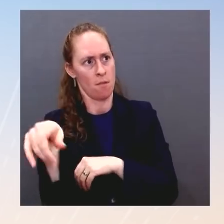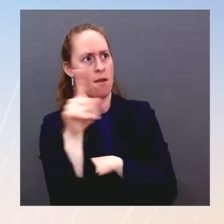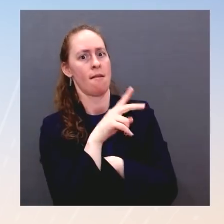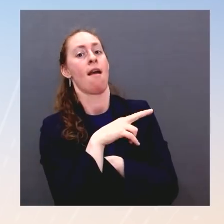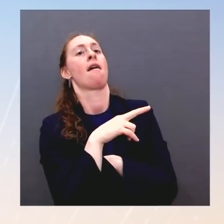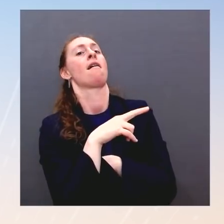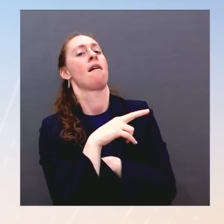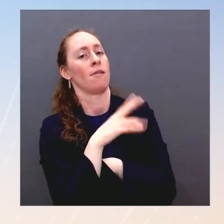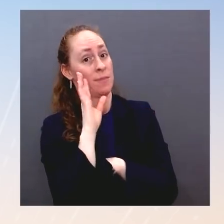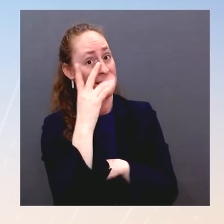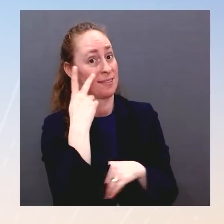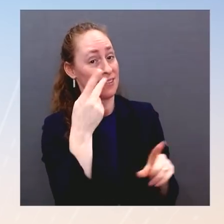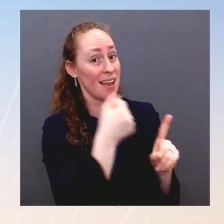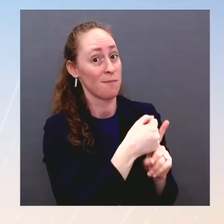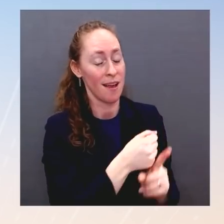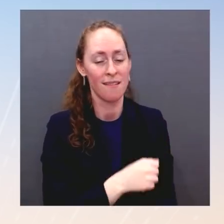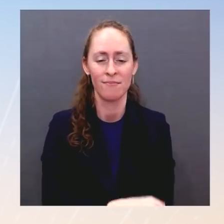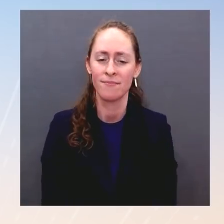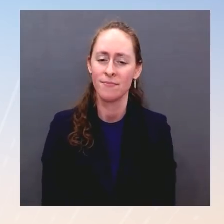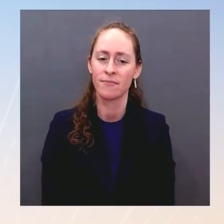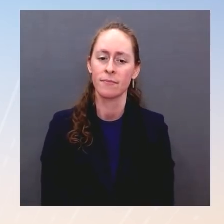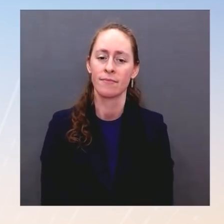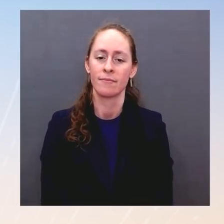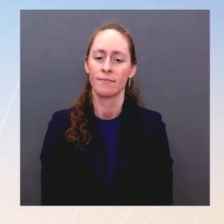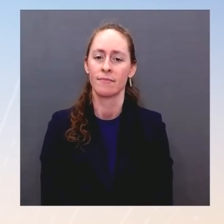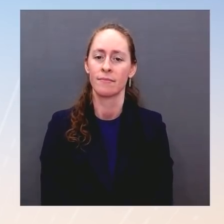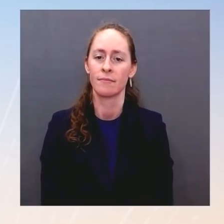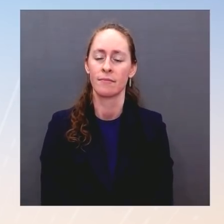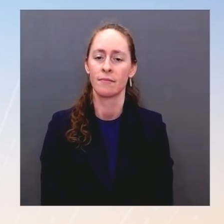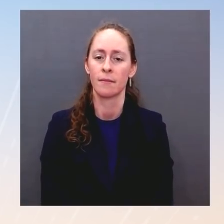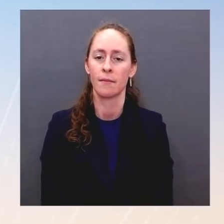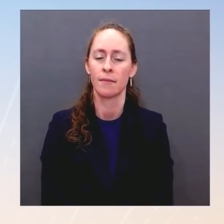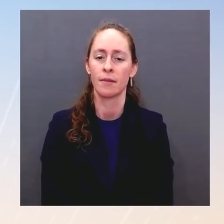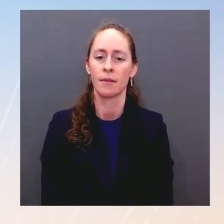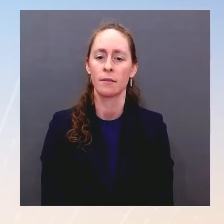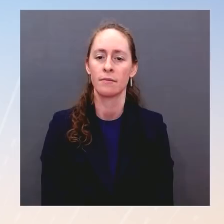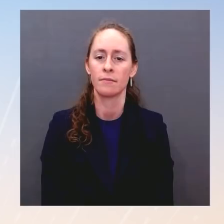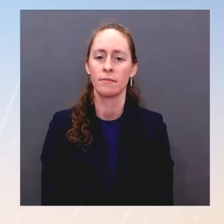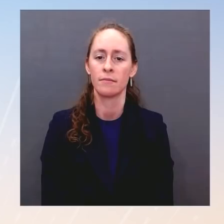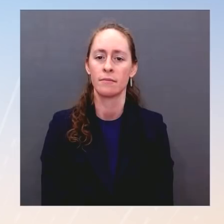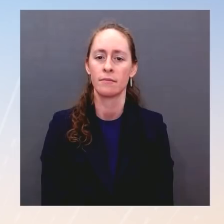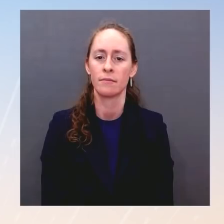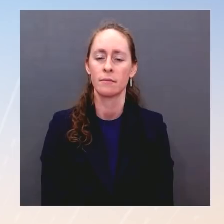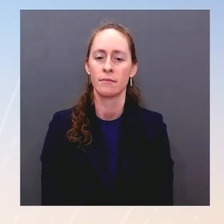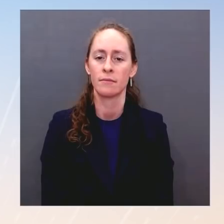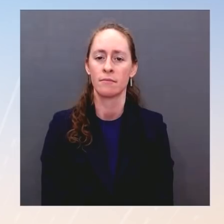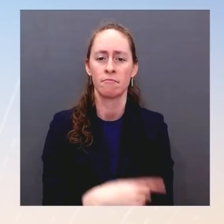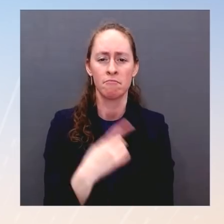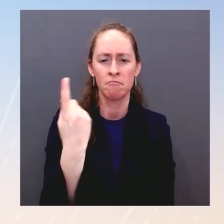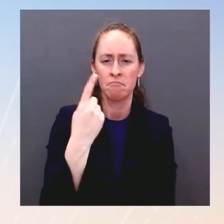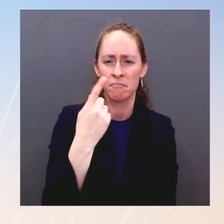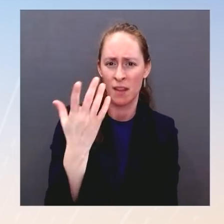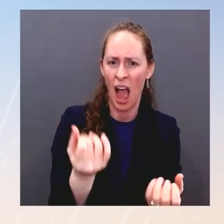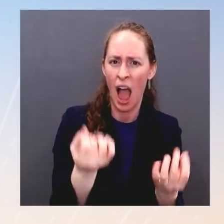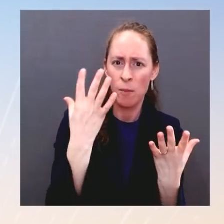of how many Russian deaths or casualties there have been in Ukraine at this point? Ms. Psaki: I don't have that assessment from here. I don't expect we would have that assessment from here.